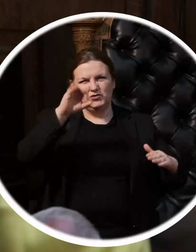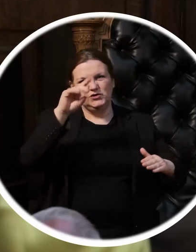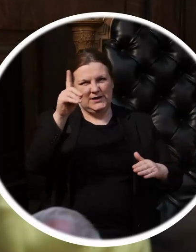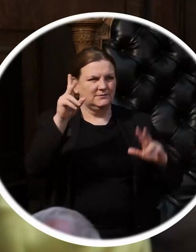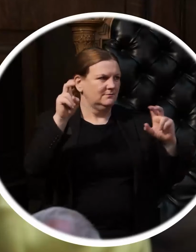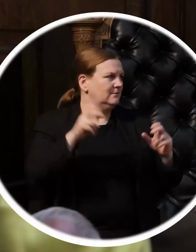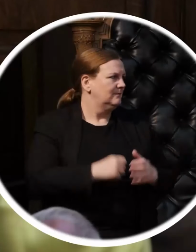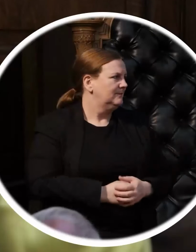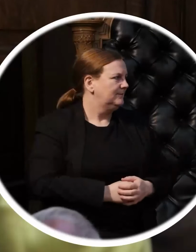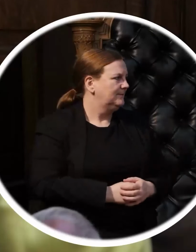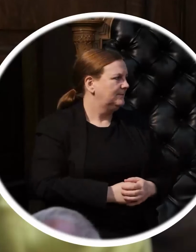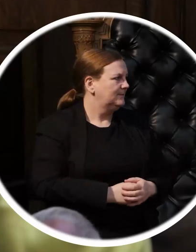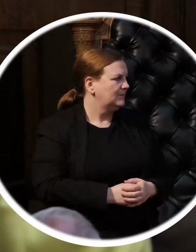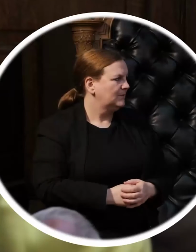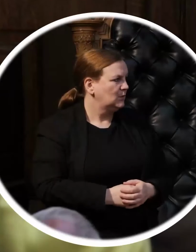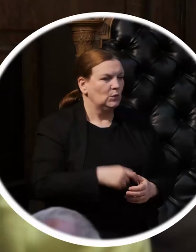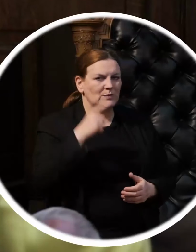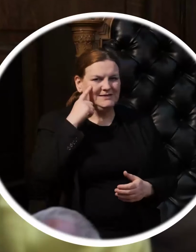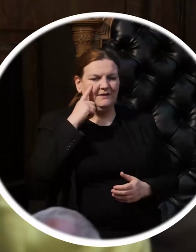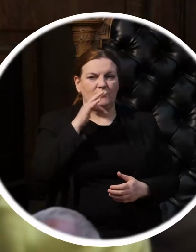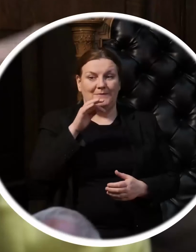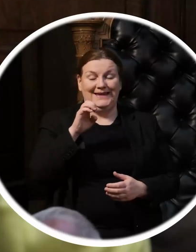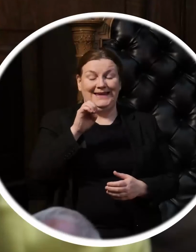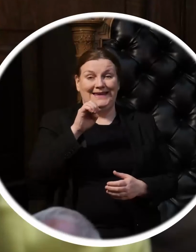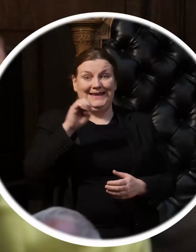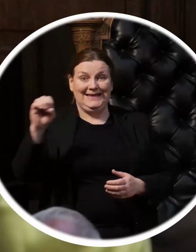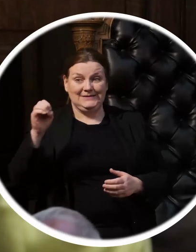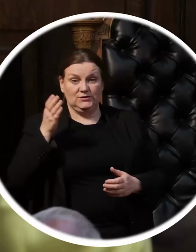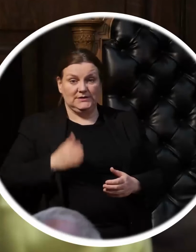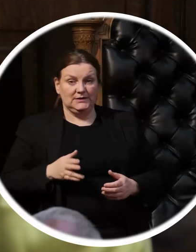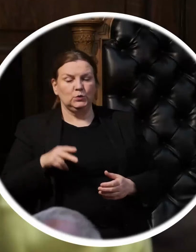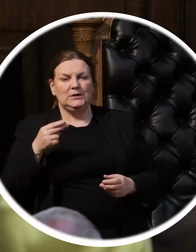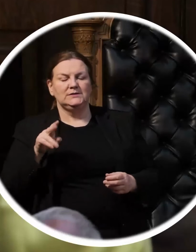eastern side of the station, so you kind of have to walk to the back of it.